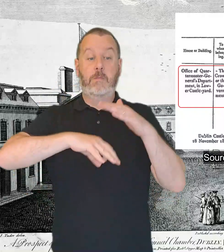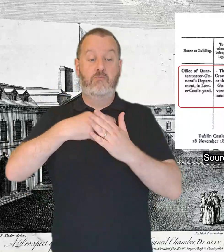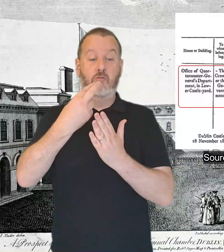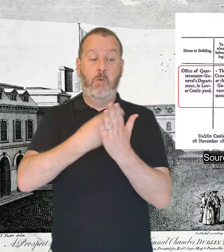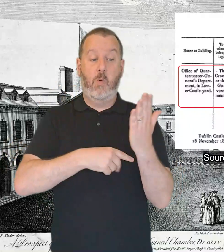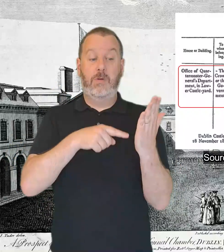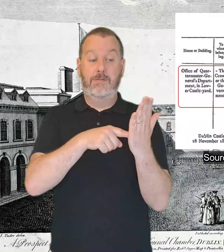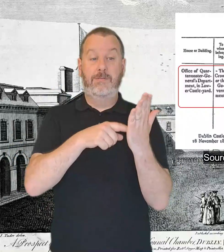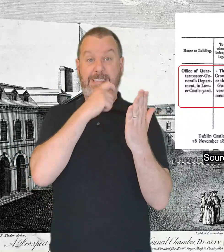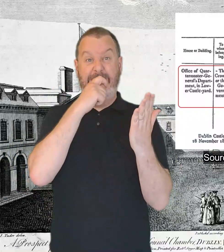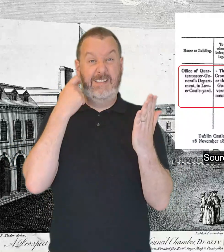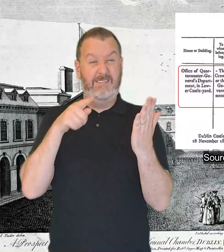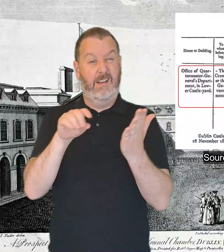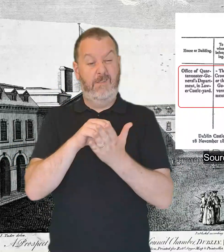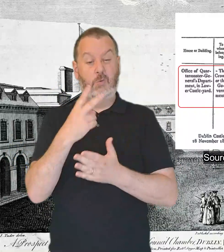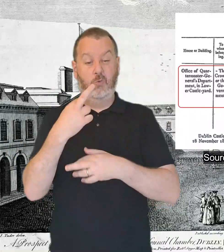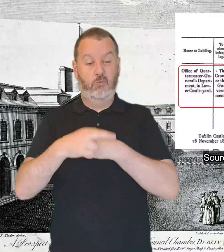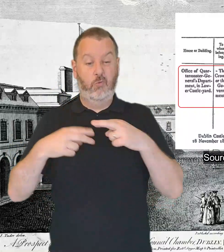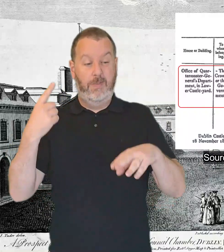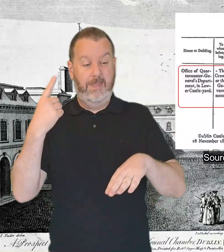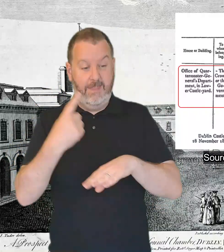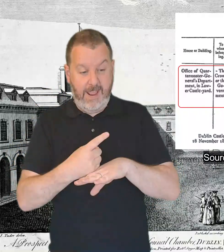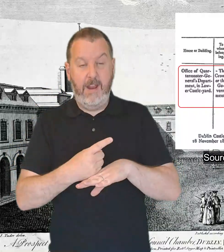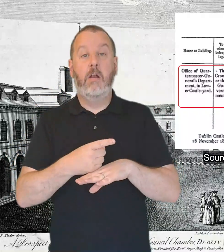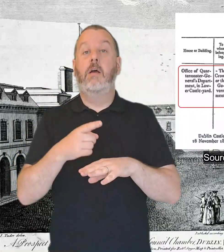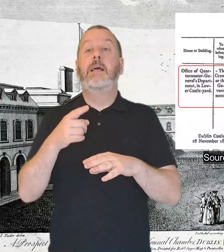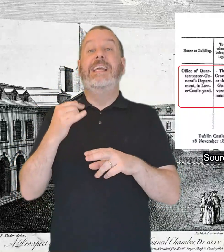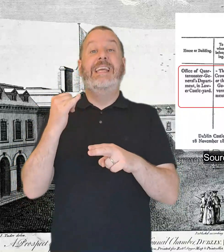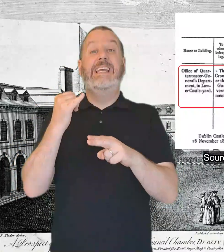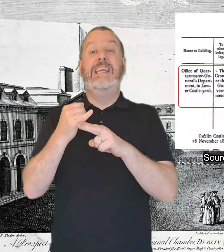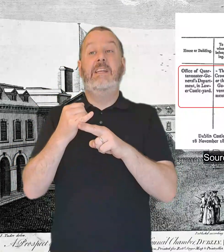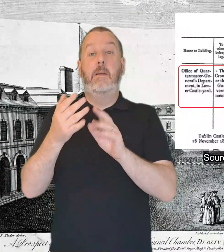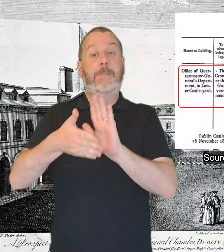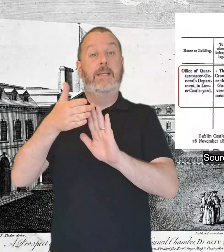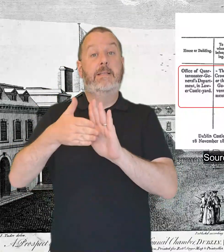An 1845 government report states that the Quartermaster's Office